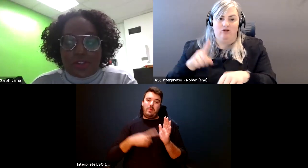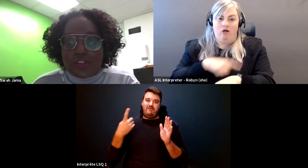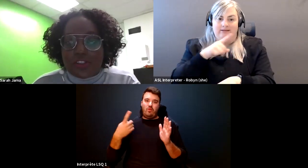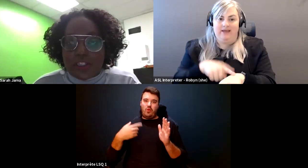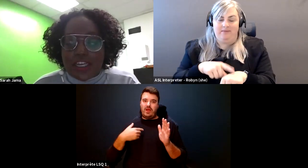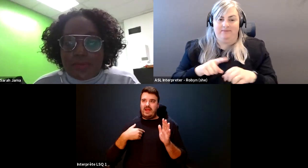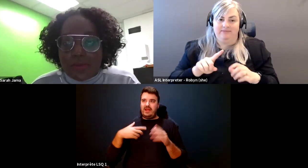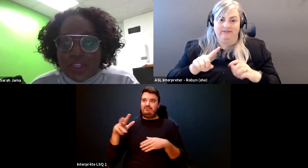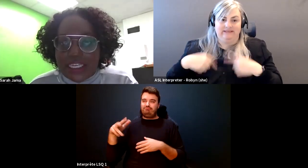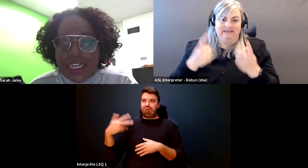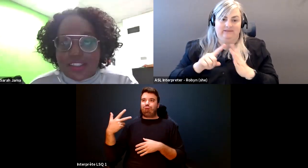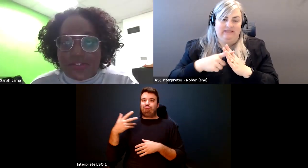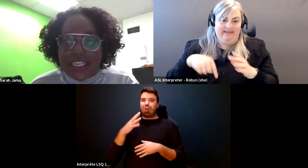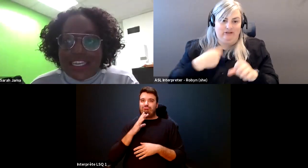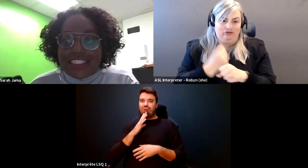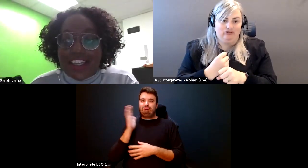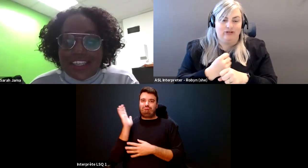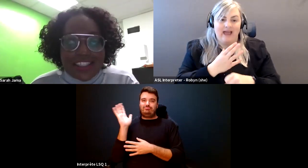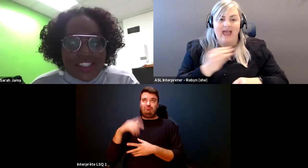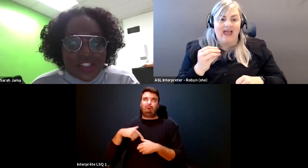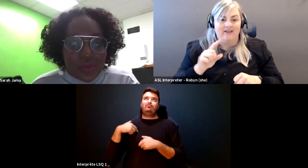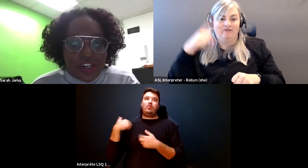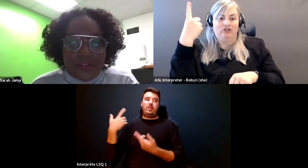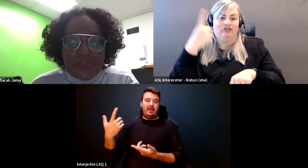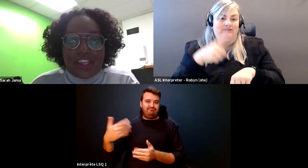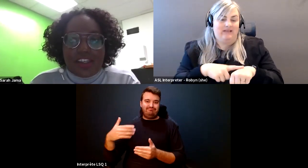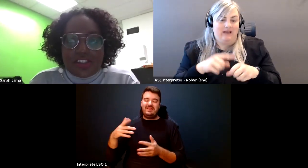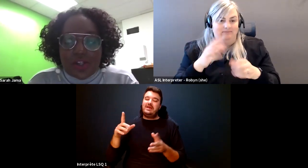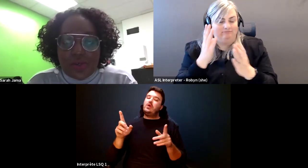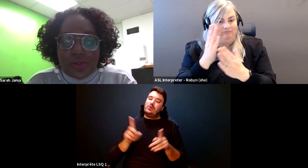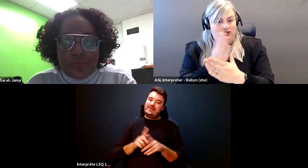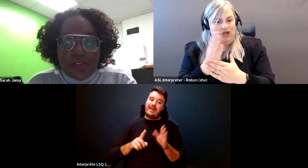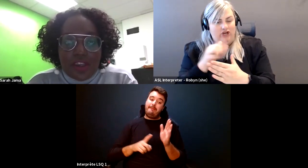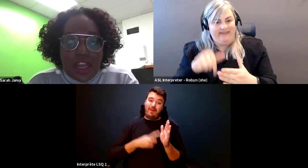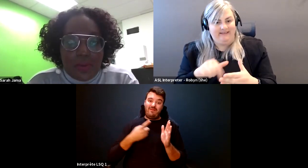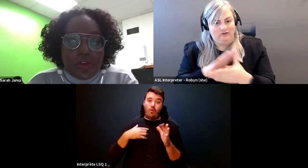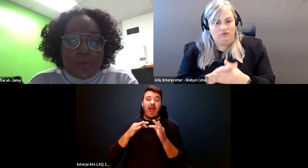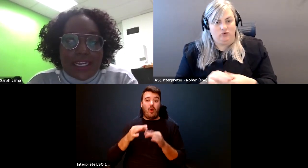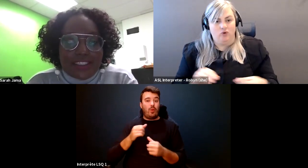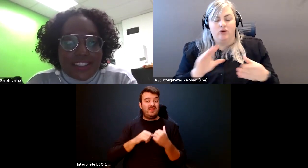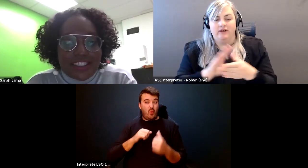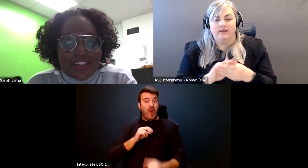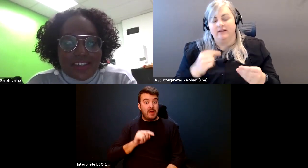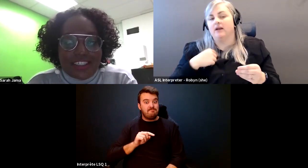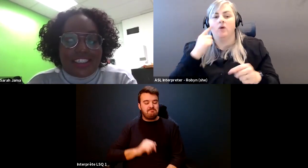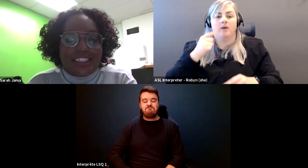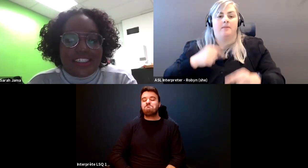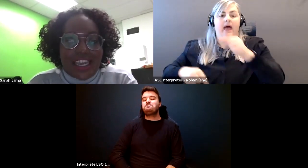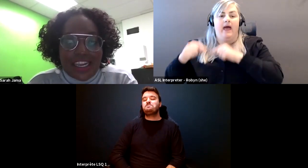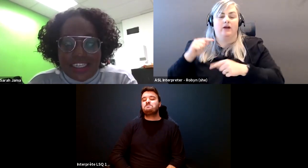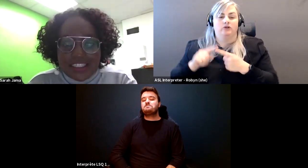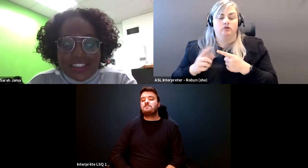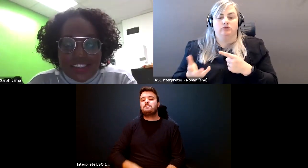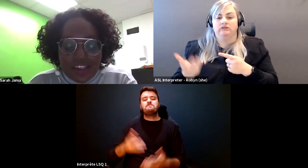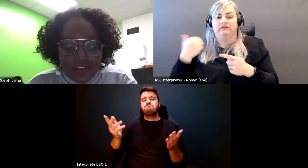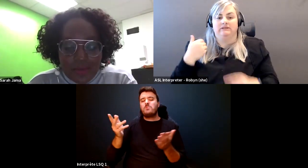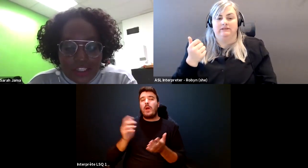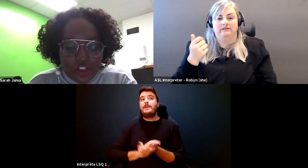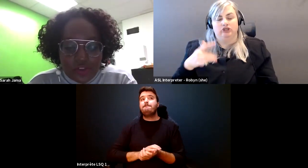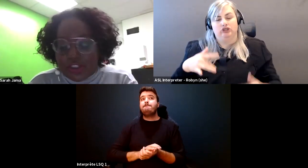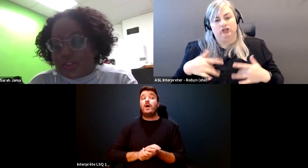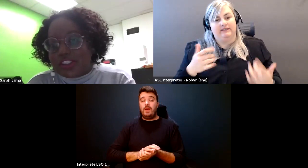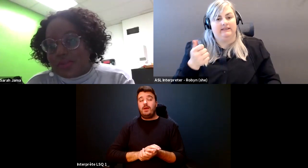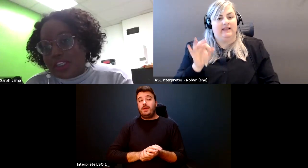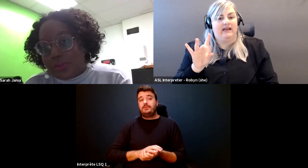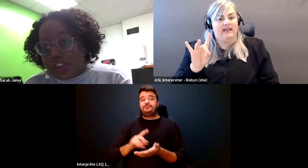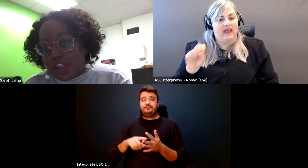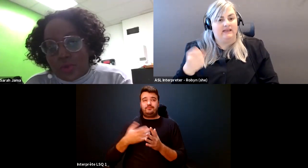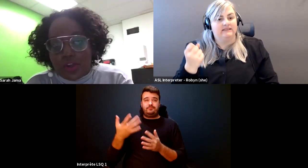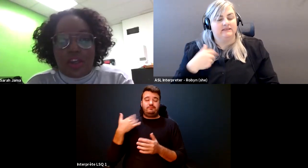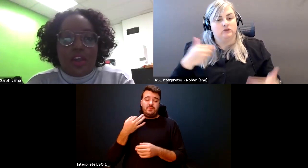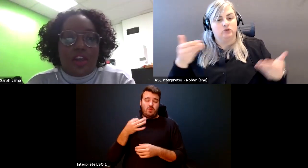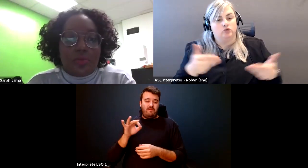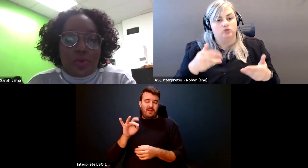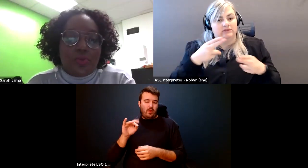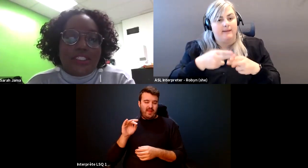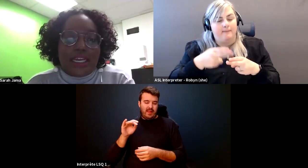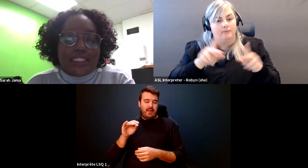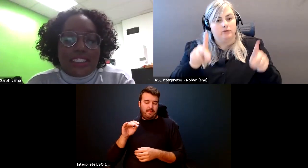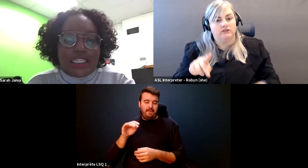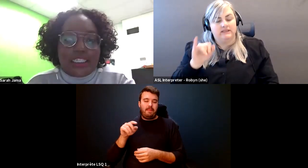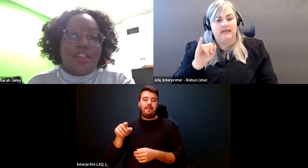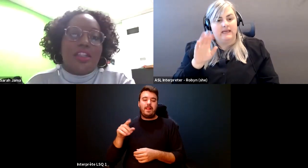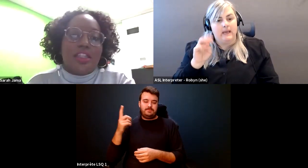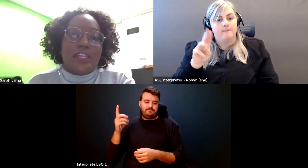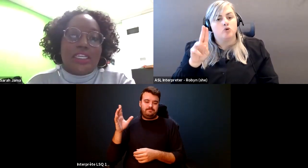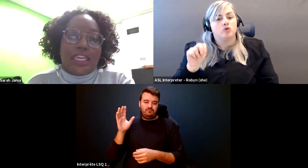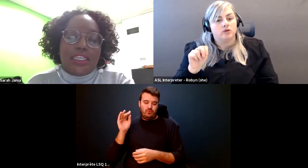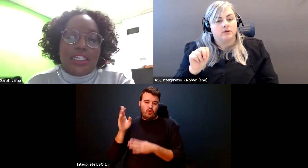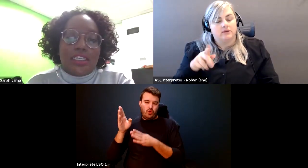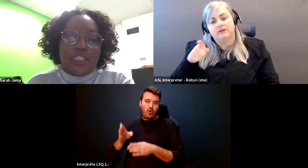Sarah Jama: But also it's the first time that i'm really kind of telling the story so i'm going to go back to the early 80s and introduce you to someone named a moon a moon was 19 living in Kenya.